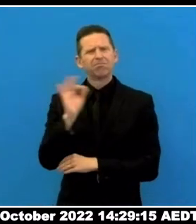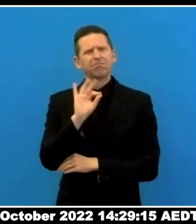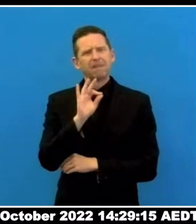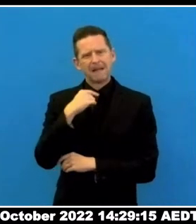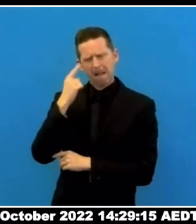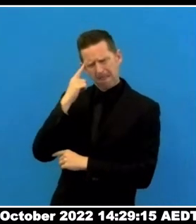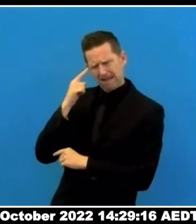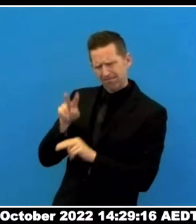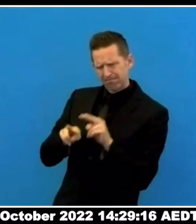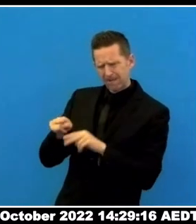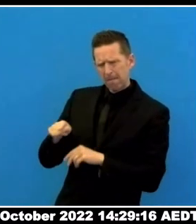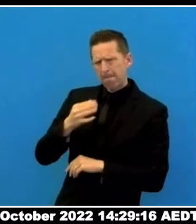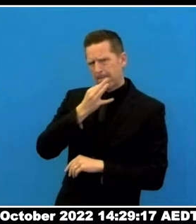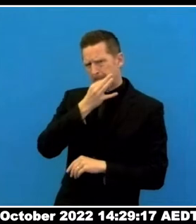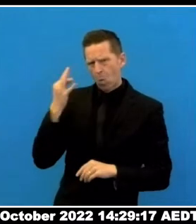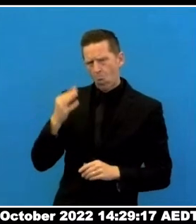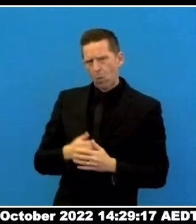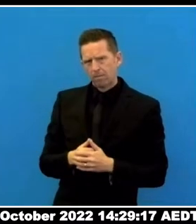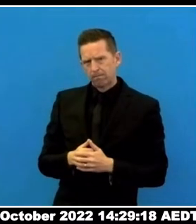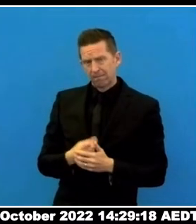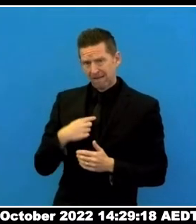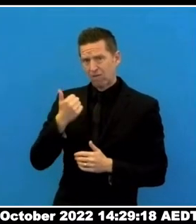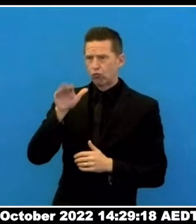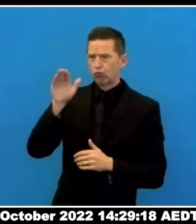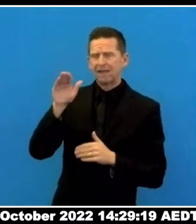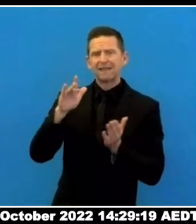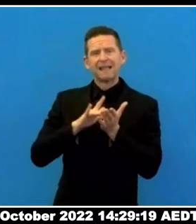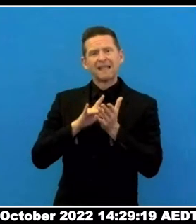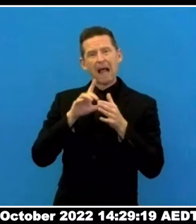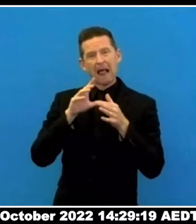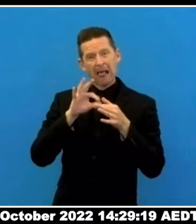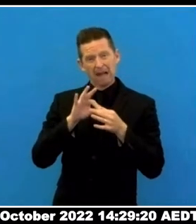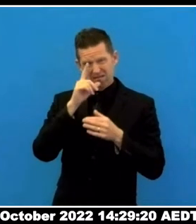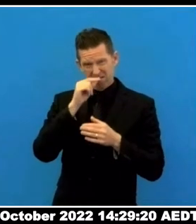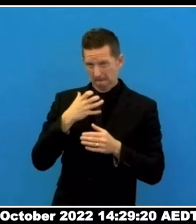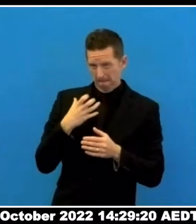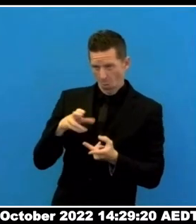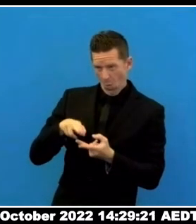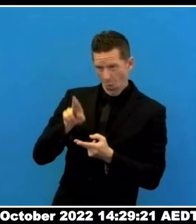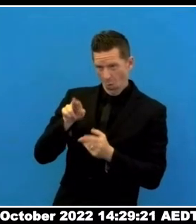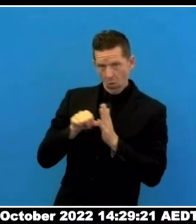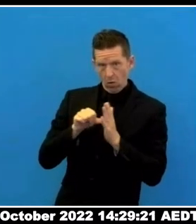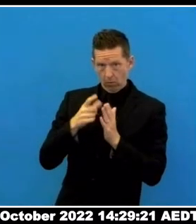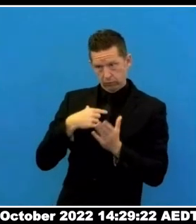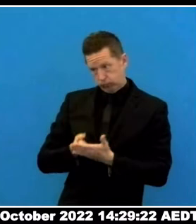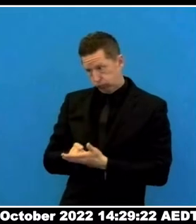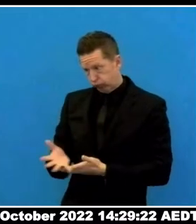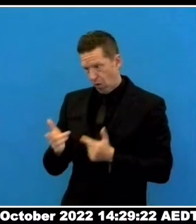I have asked Centrelink if they can increase payments for my daughter because it costs more to look after her,